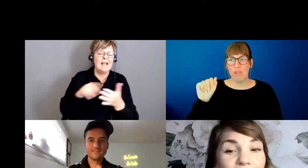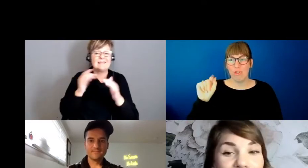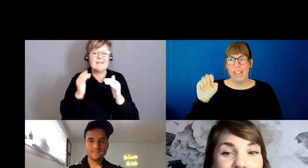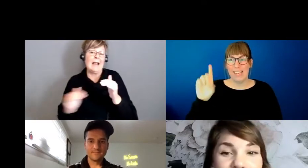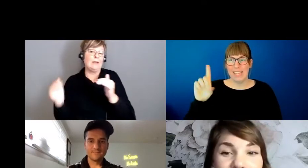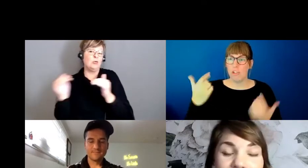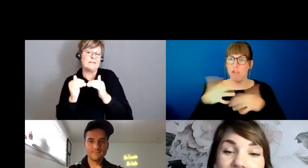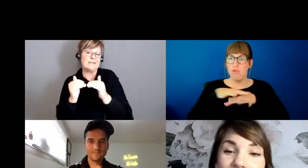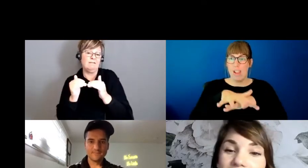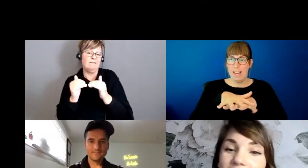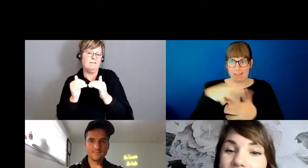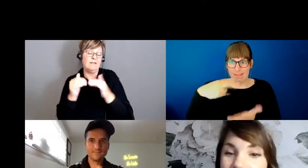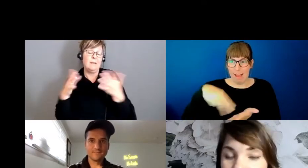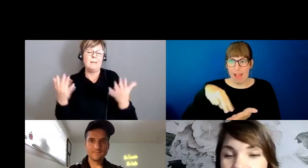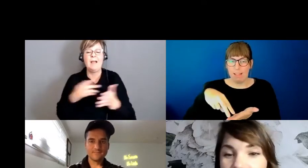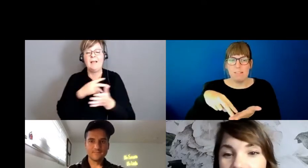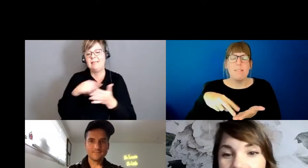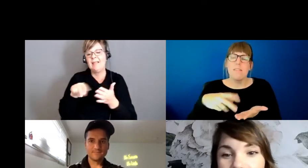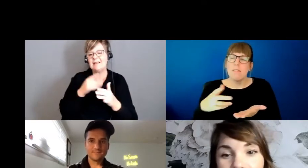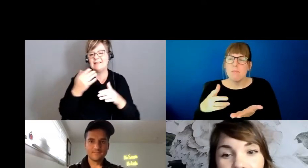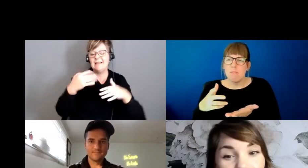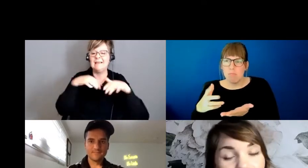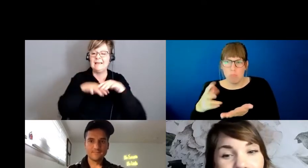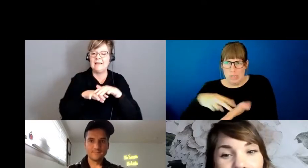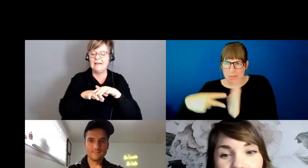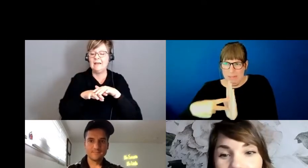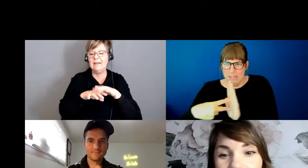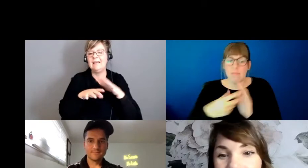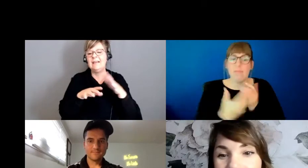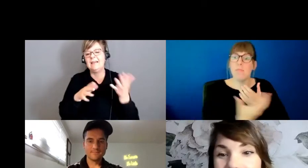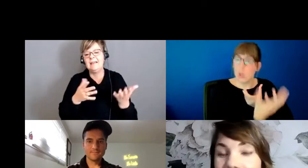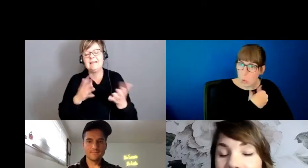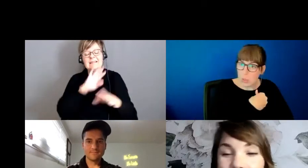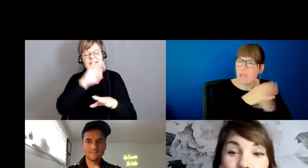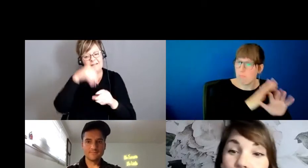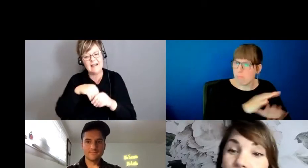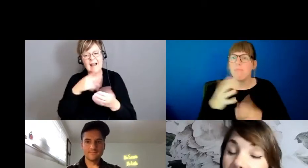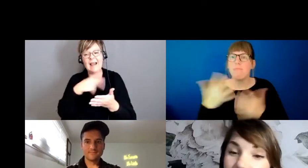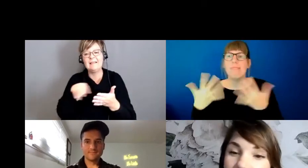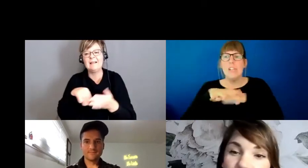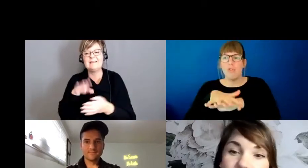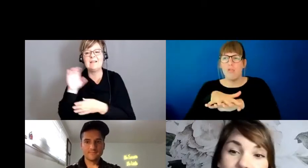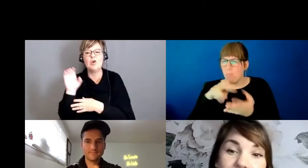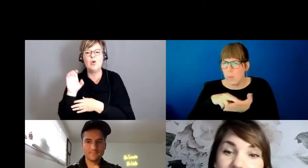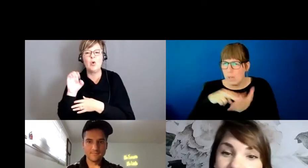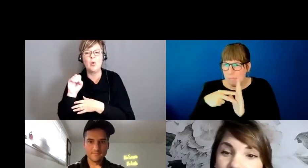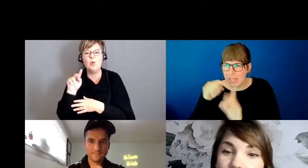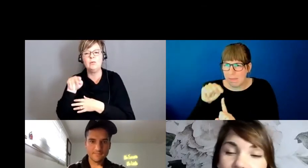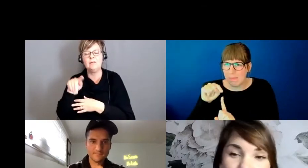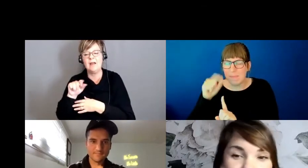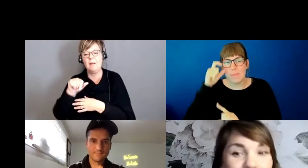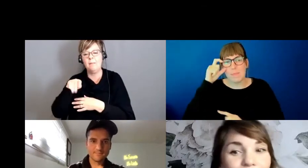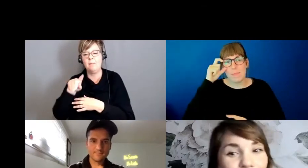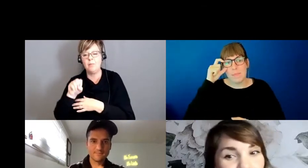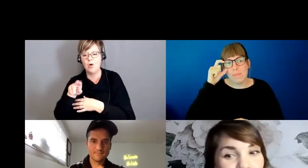MORE ABOUT INCLUSIVE DANCE, BUT WHAT IS INTEGRATED DANCE? THIS IS PART OF CONTEMPORARY DANCE.